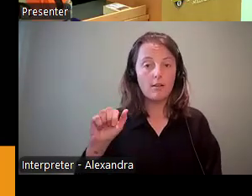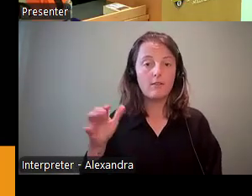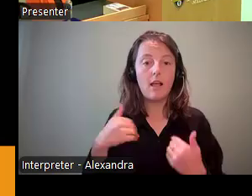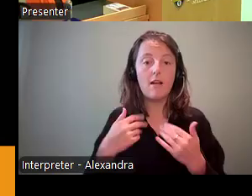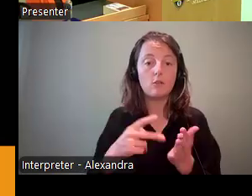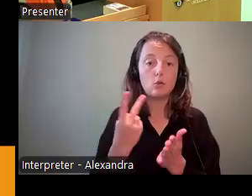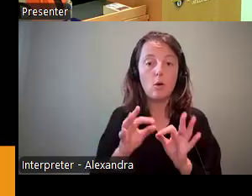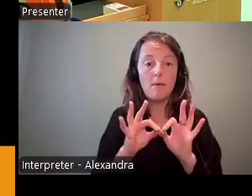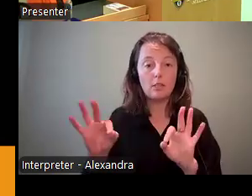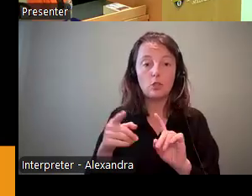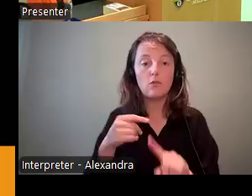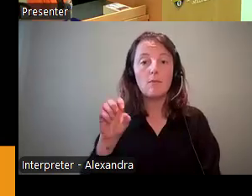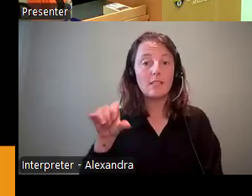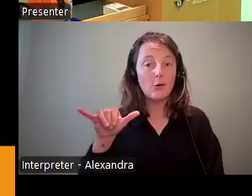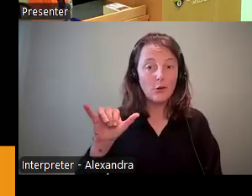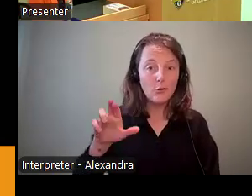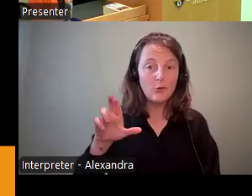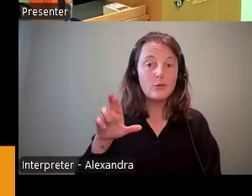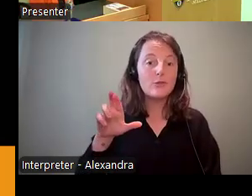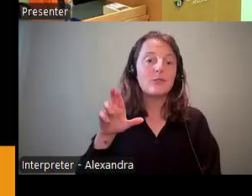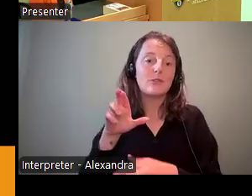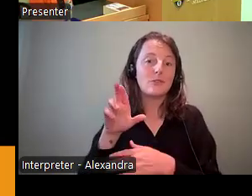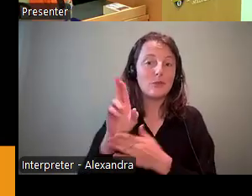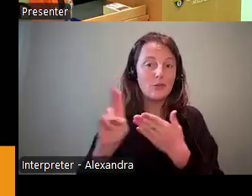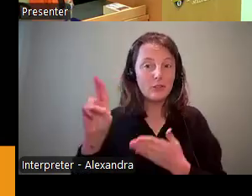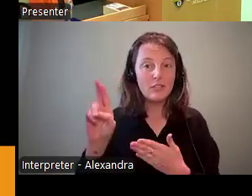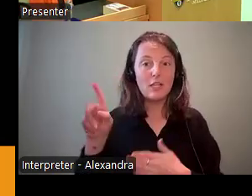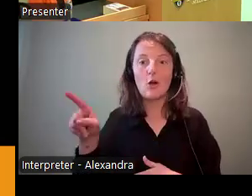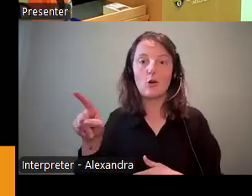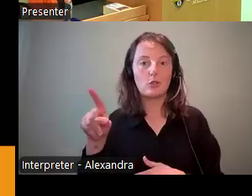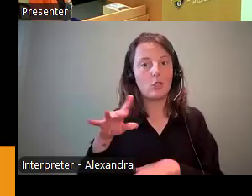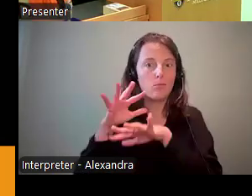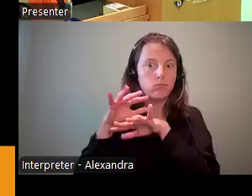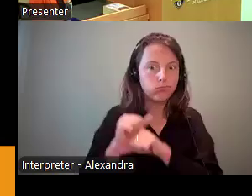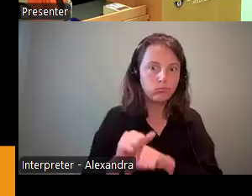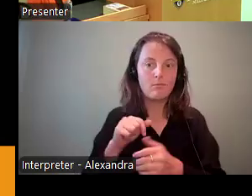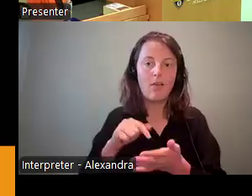she's she's not shy to this weather. She's aware of the weather that we're having. One day nice,